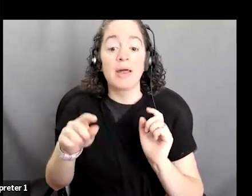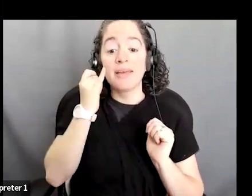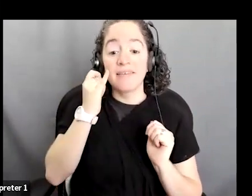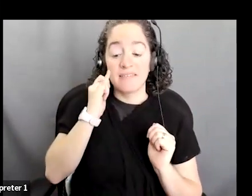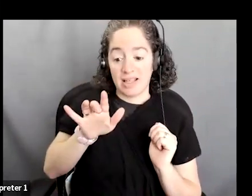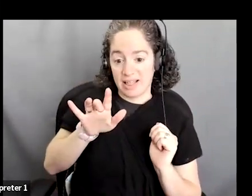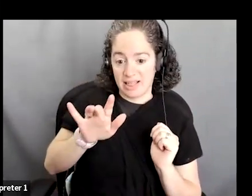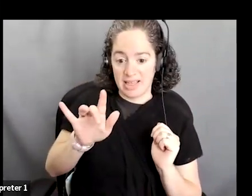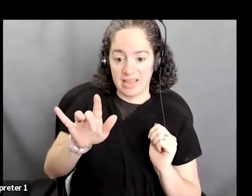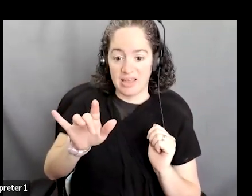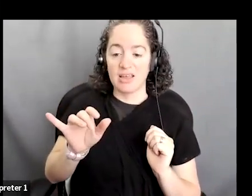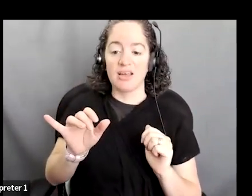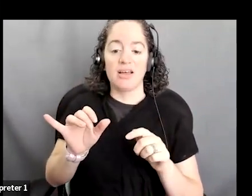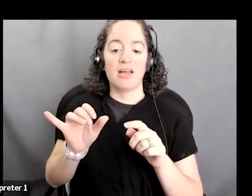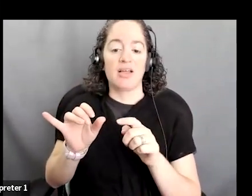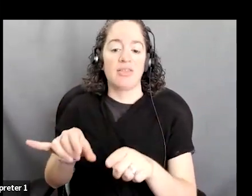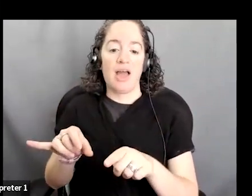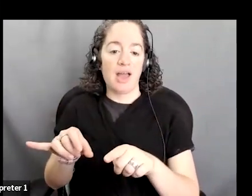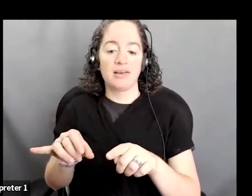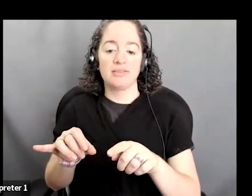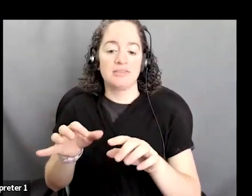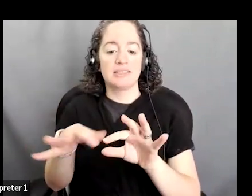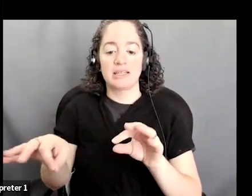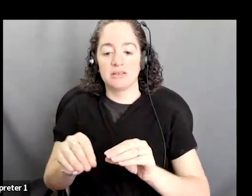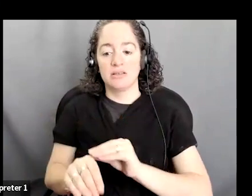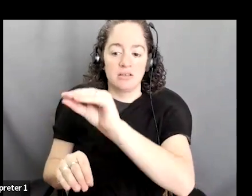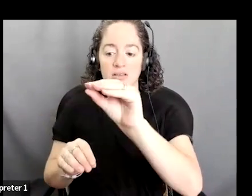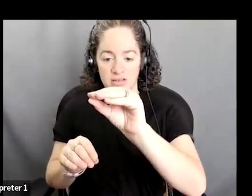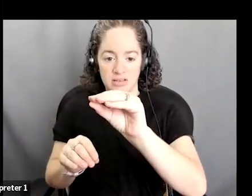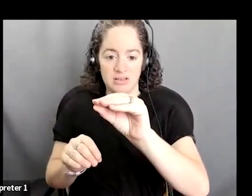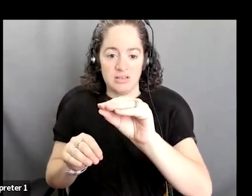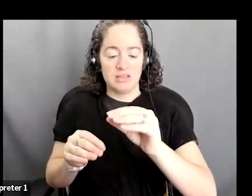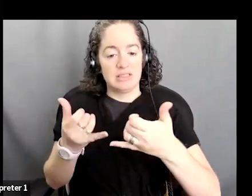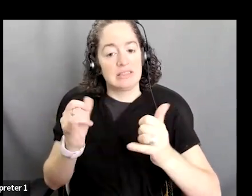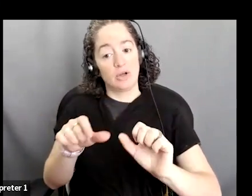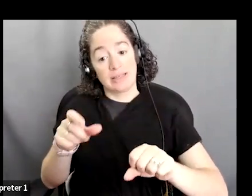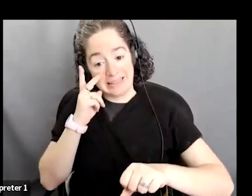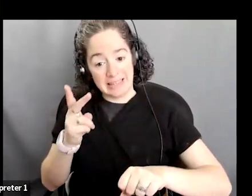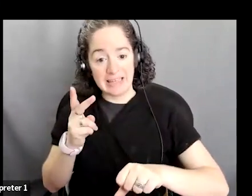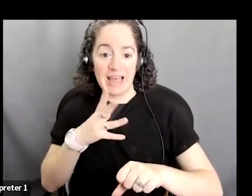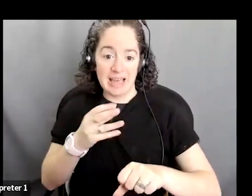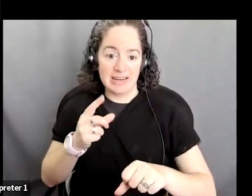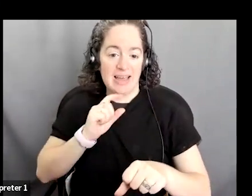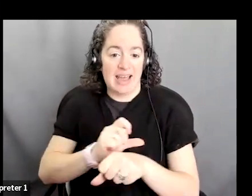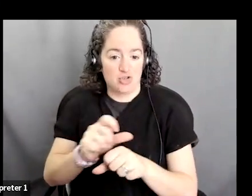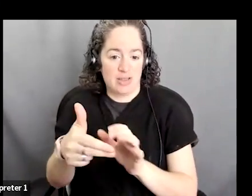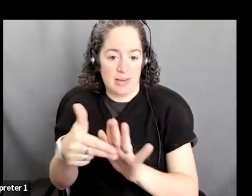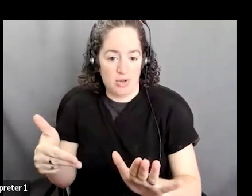it shifts up so it stays visible and it is actually the label. Do you have any opinions on that?